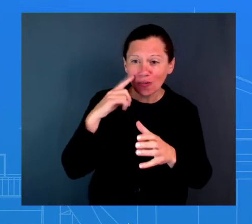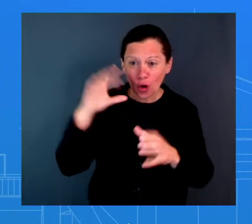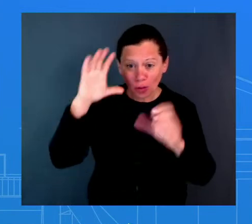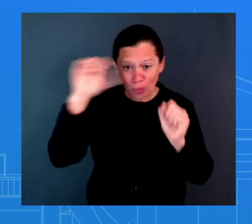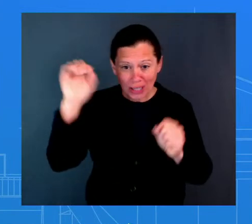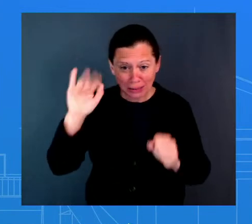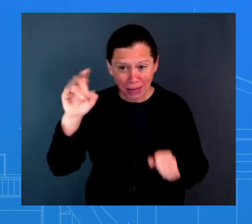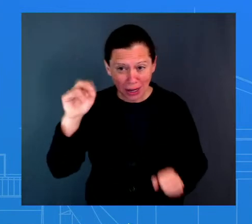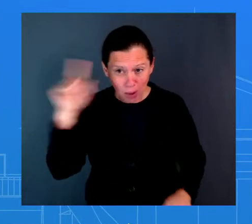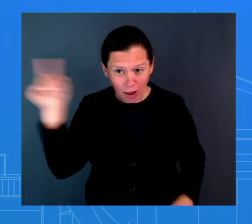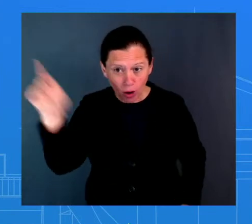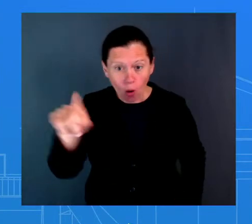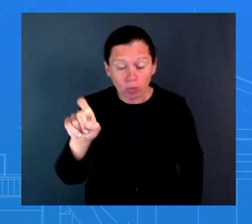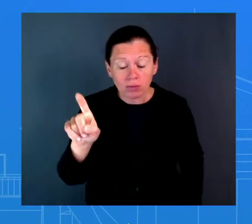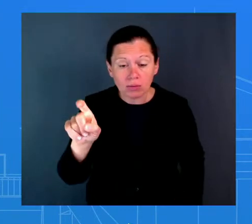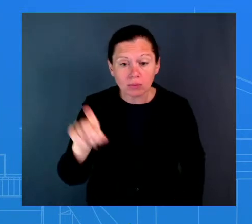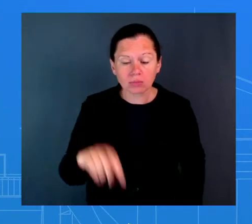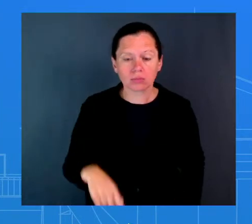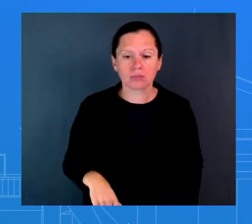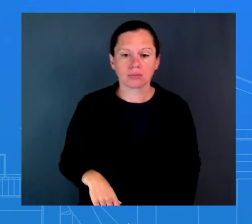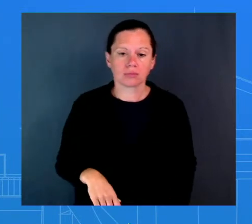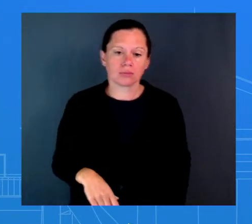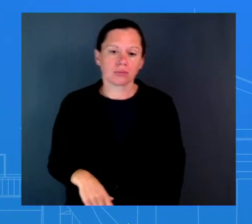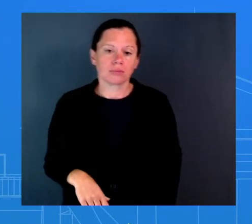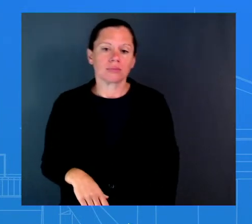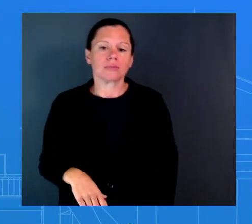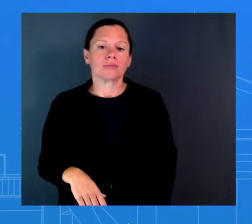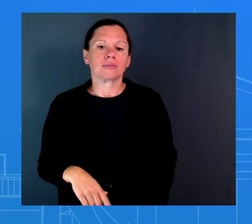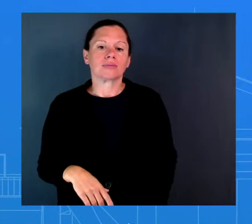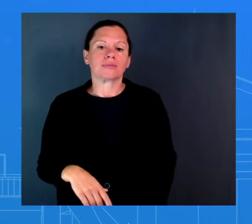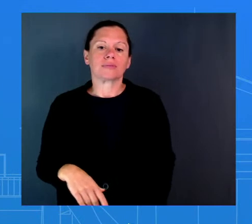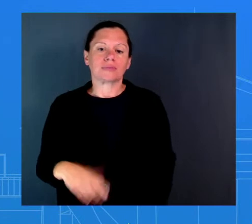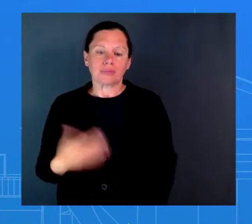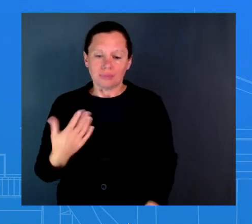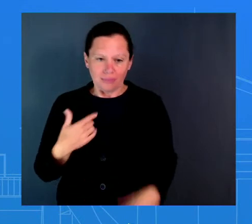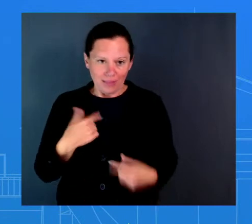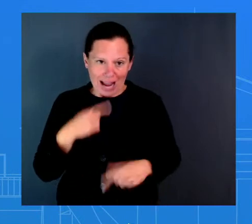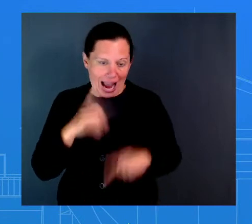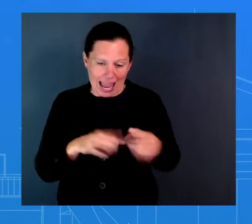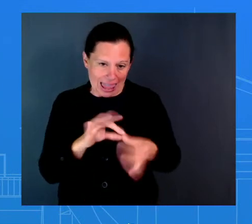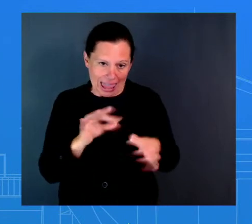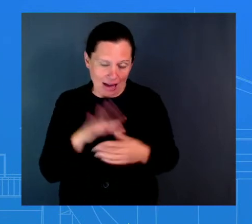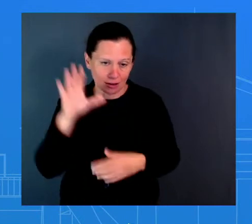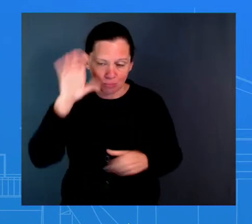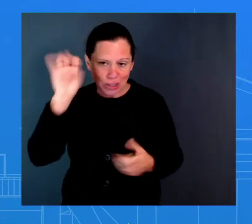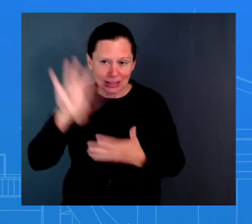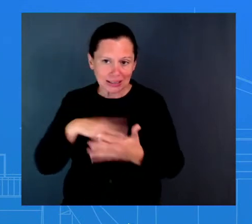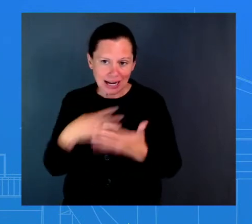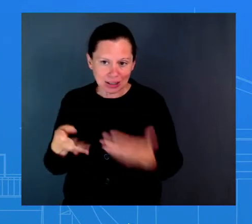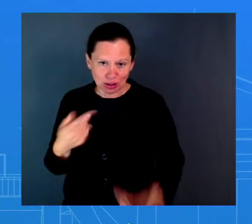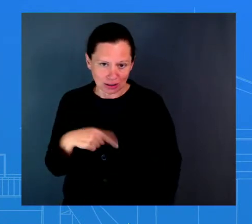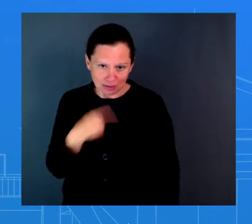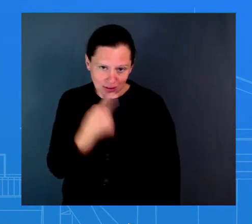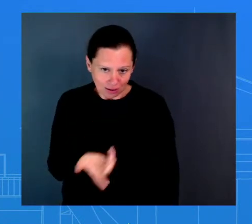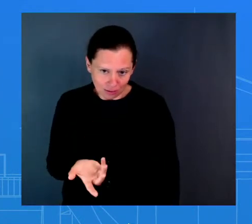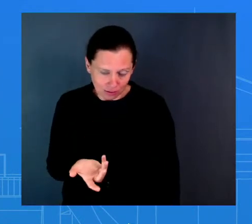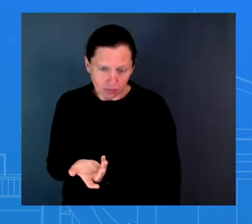as regards to the President's schedule. What I can say is the President is -- is very, I guess -- seeing --